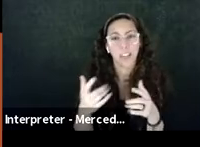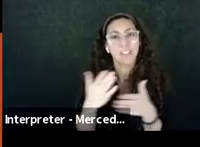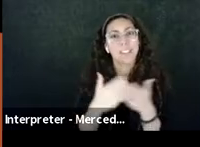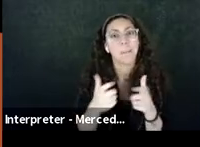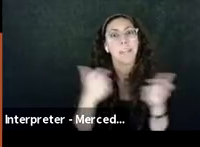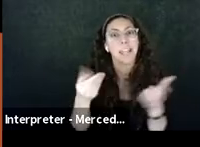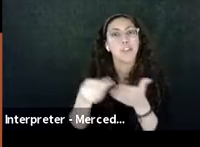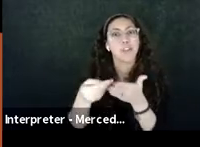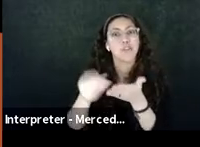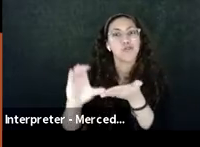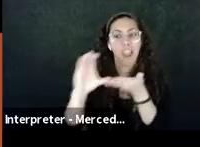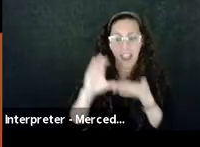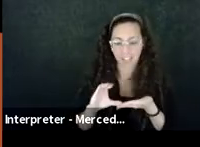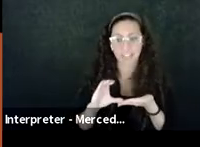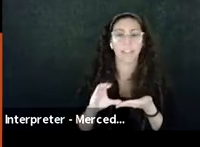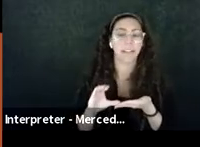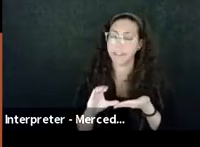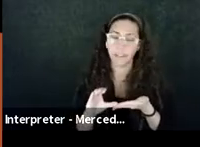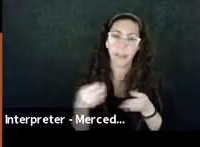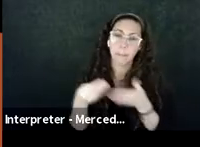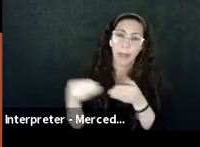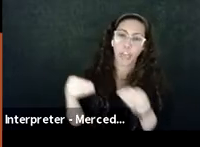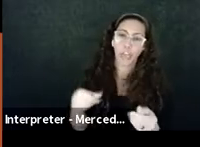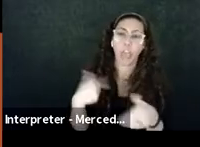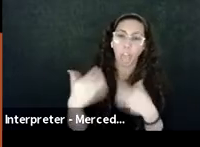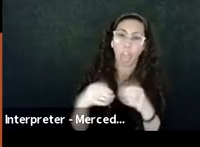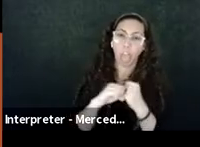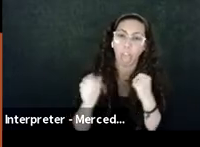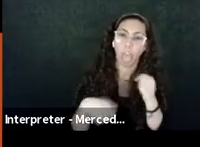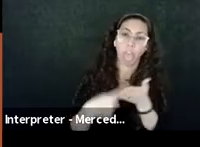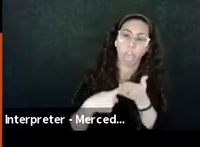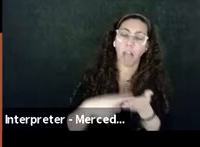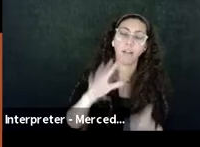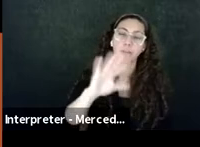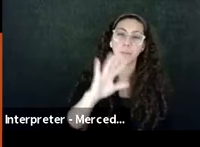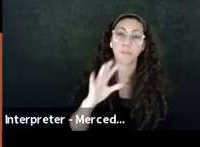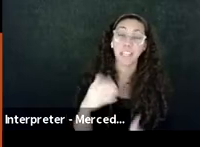Natalie Chavez: I won't go down the road of funding too much, but basically it's a multi million dollar multi year